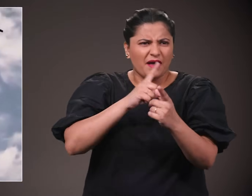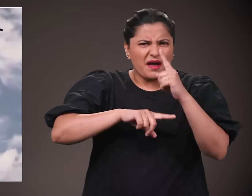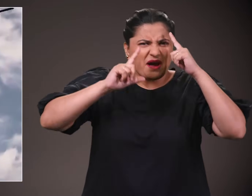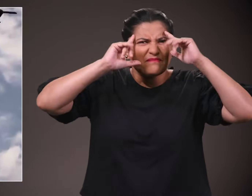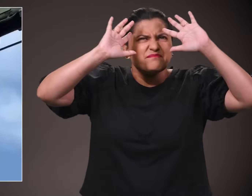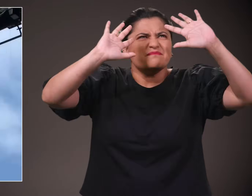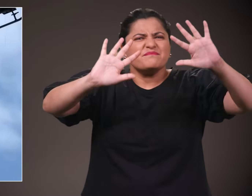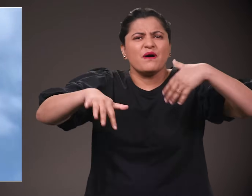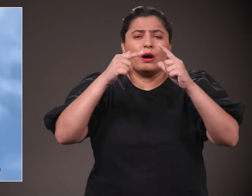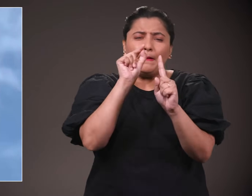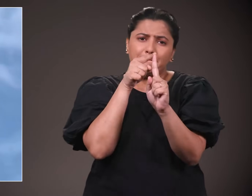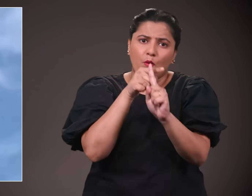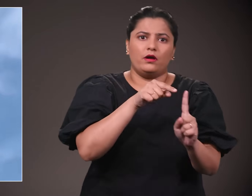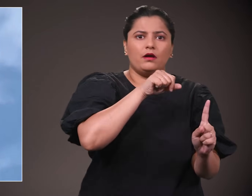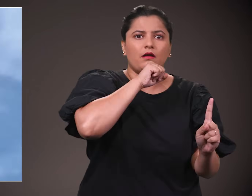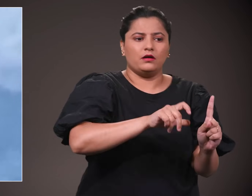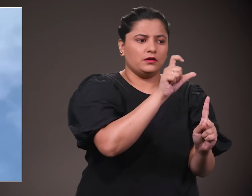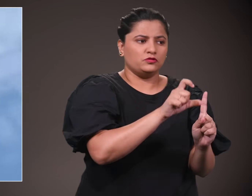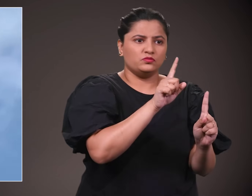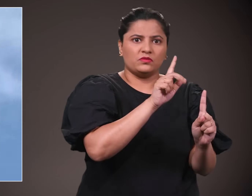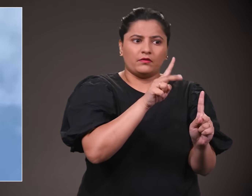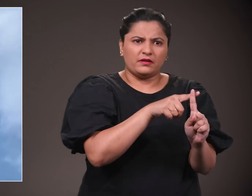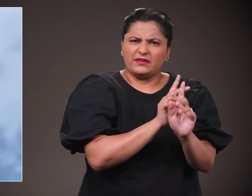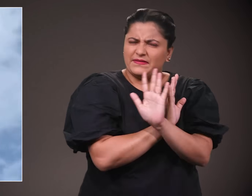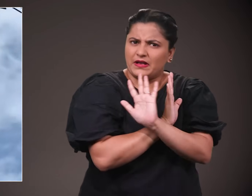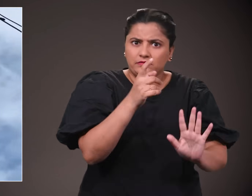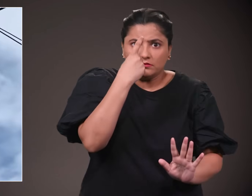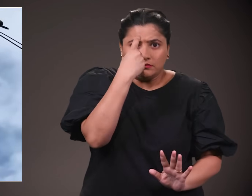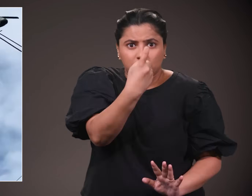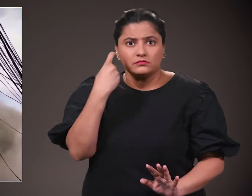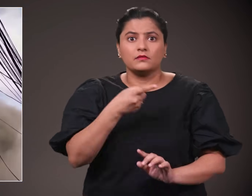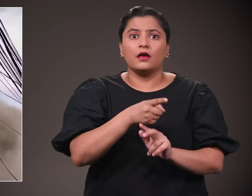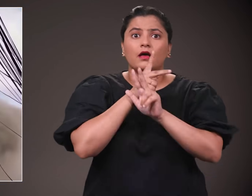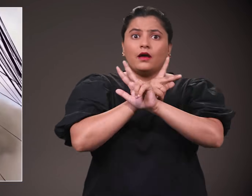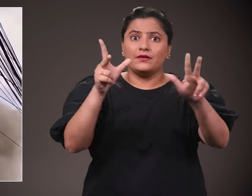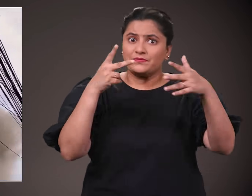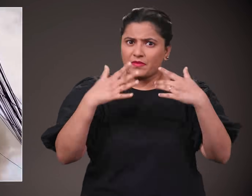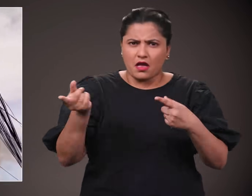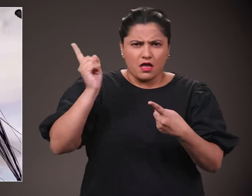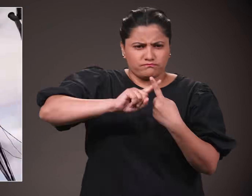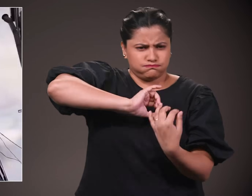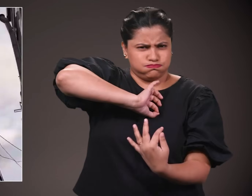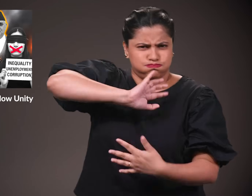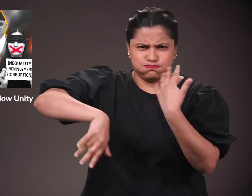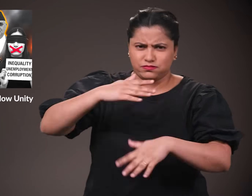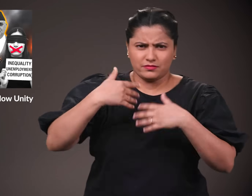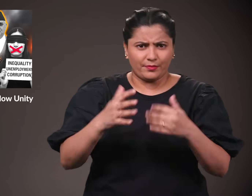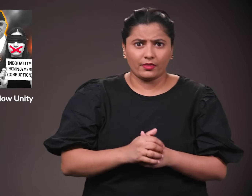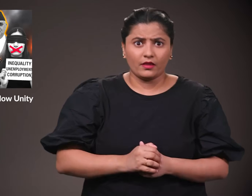People were furious, especially because a 12-year-old child was killed. The image of the child stayed in their minds, fueling chaos.